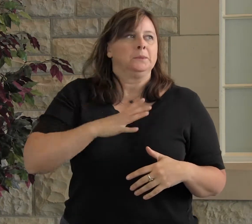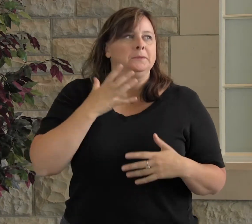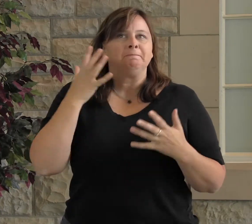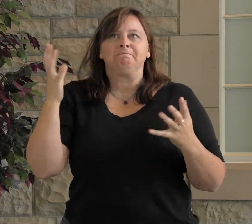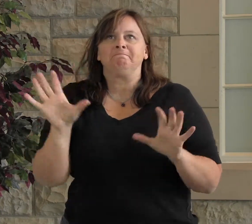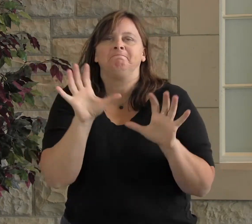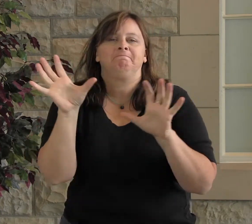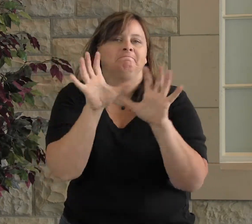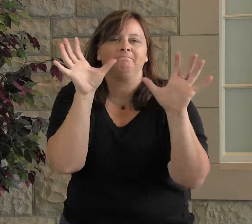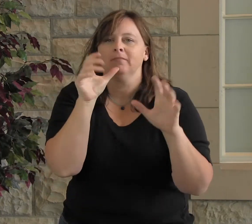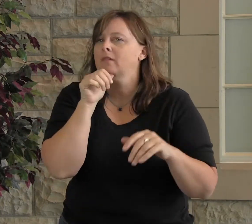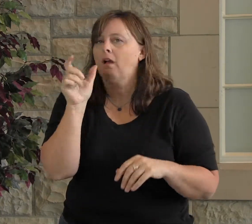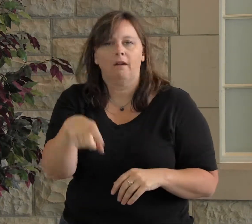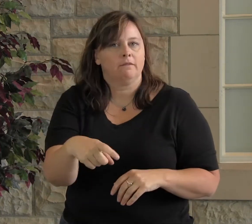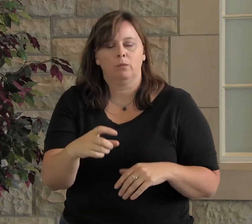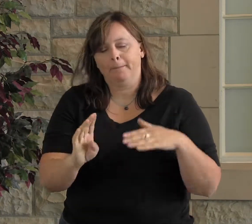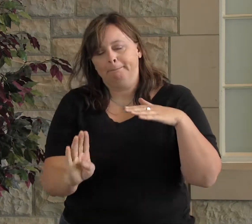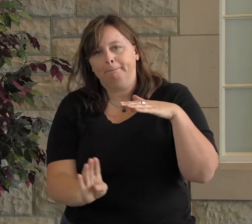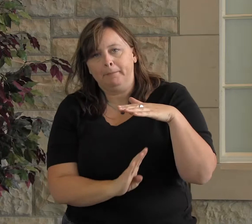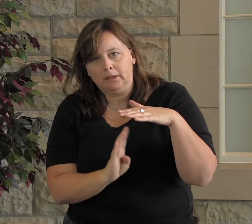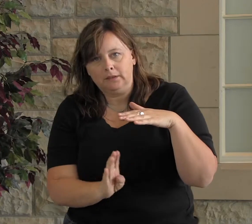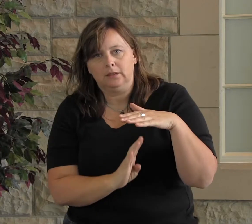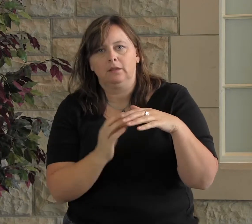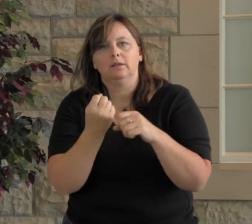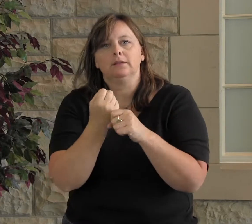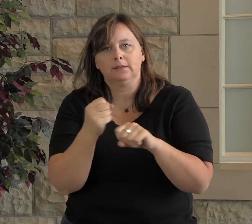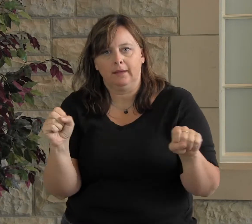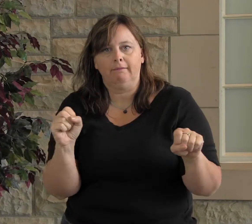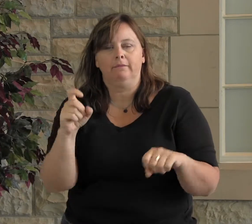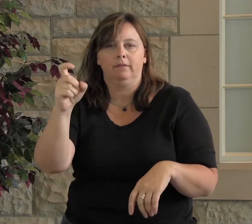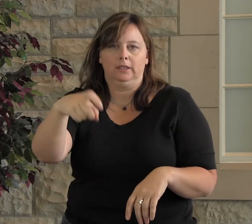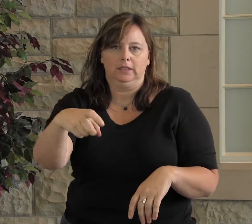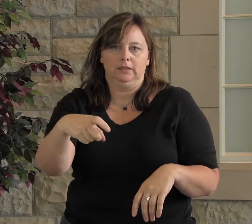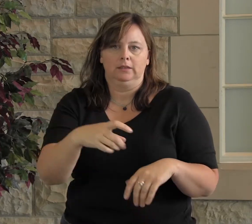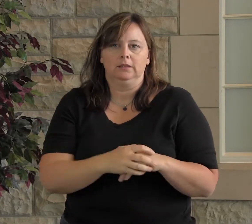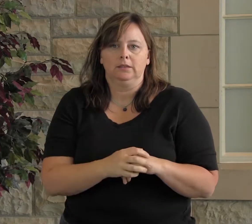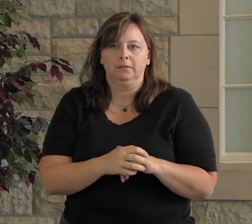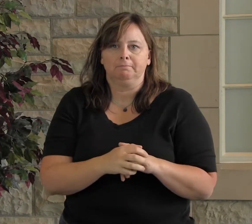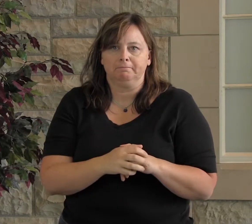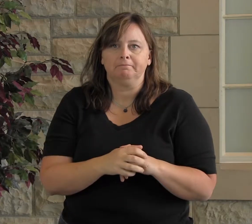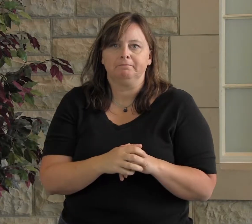It doesn't have to be high quality housing, we are talking about basic safety needs for a child.